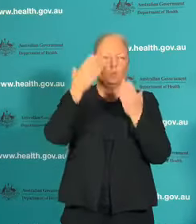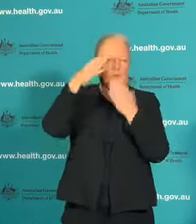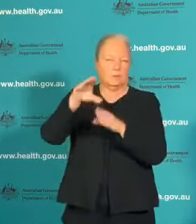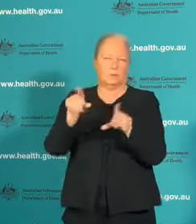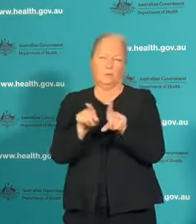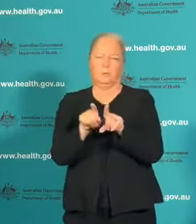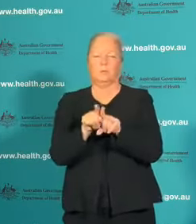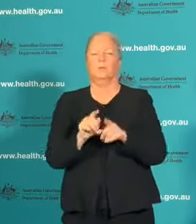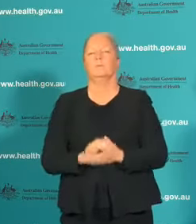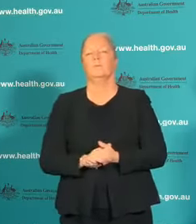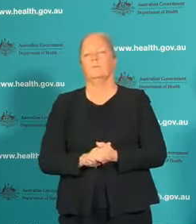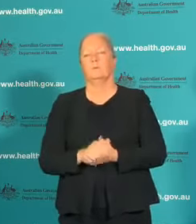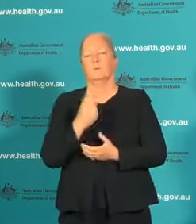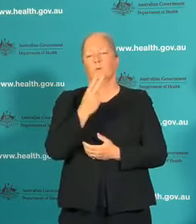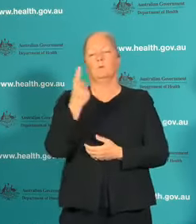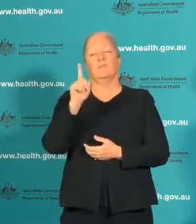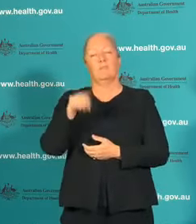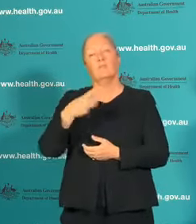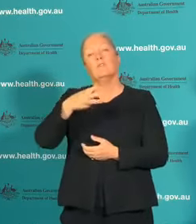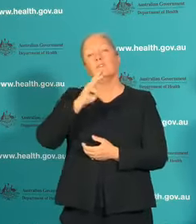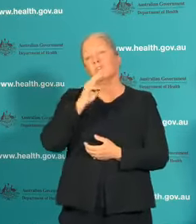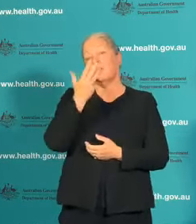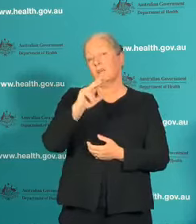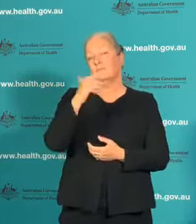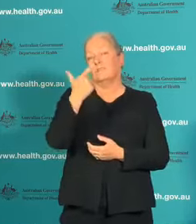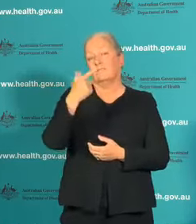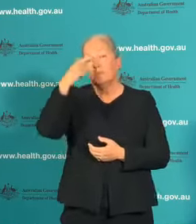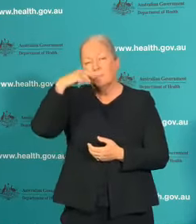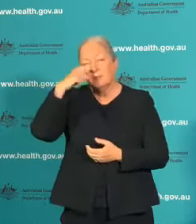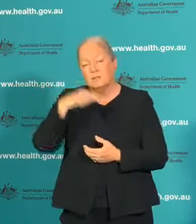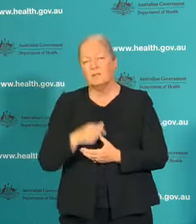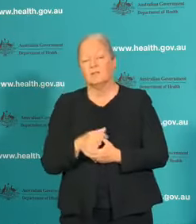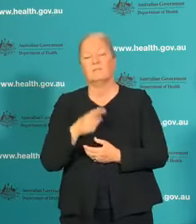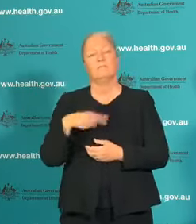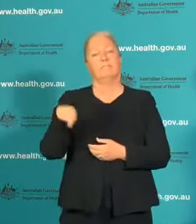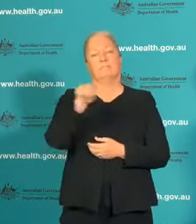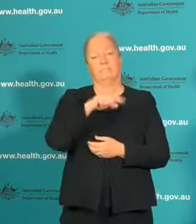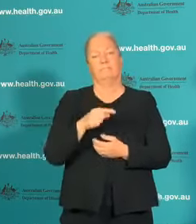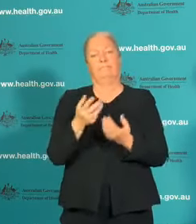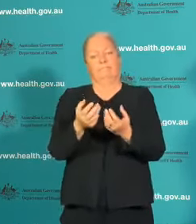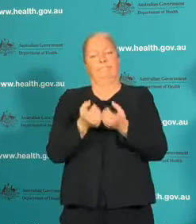21,397 people have now been diagnosed with COVID-19